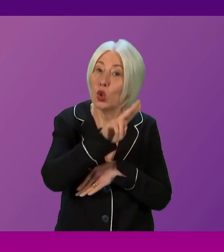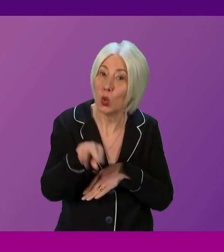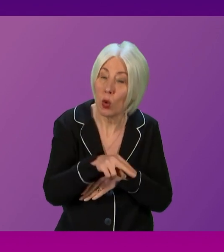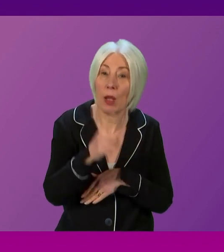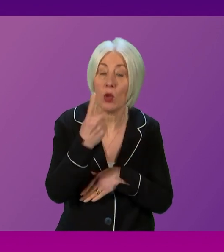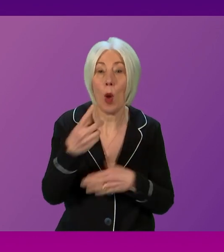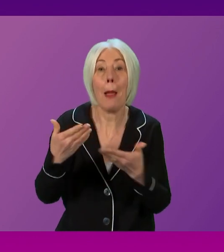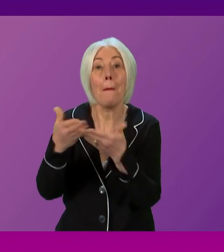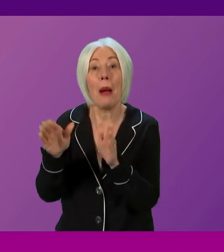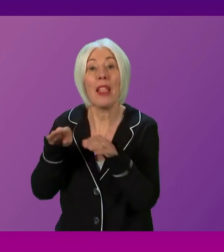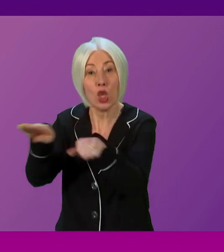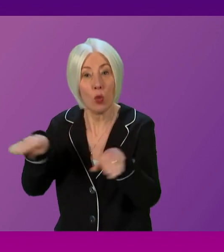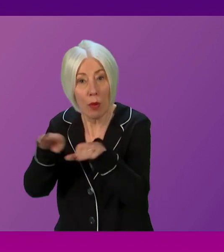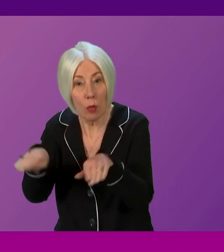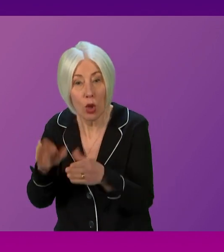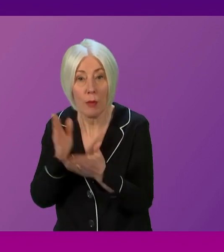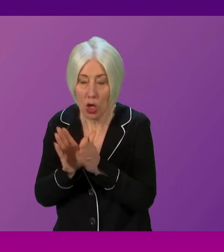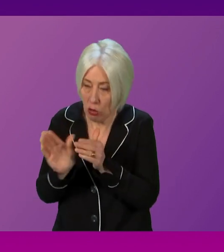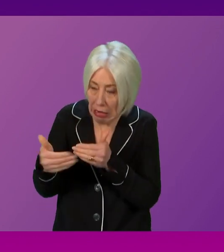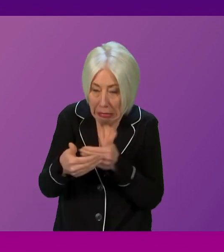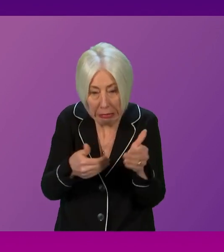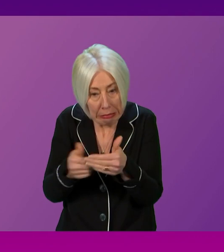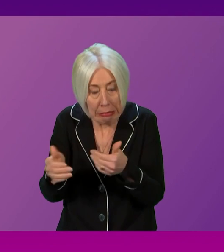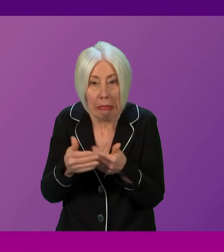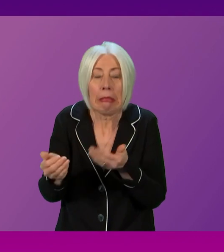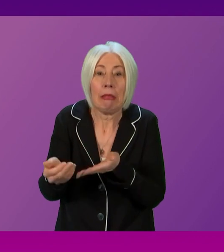pool in order to make ends meet. I have had numerous emails about that;